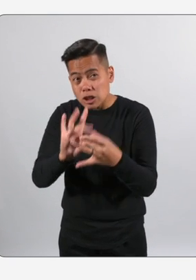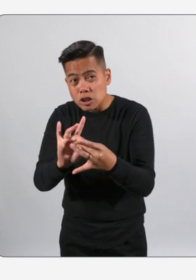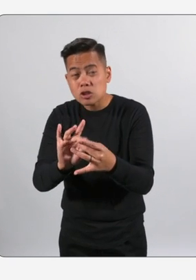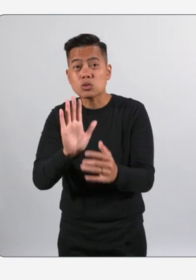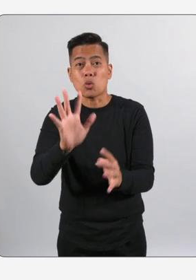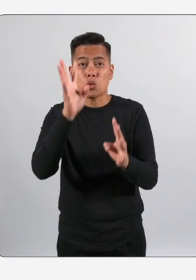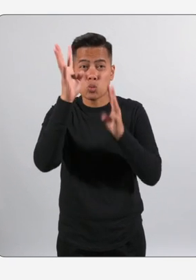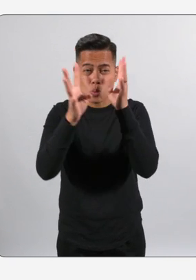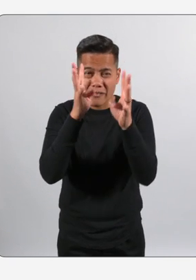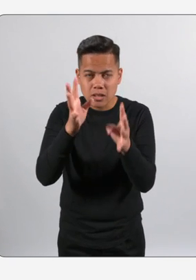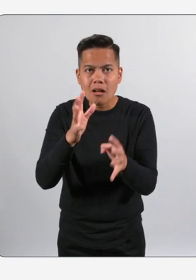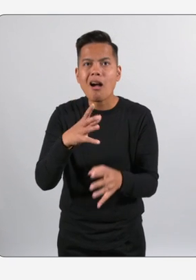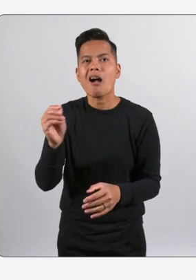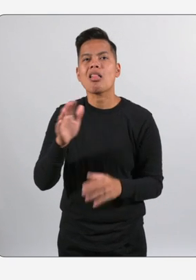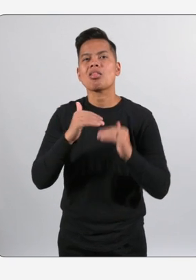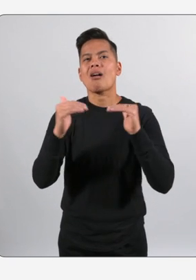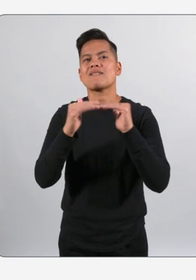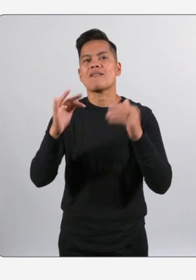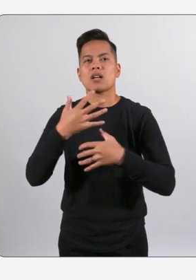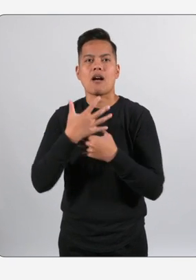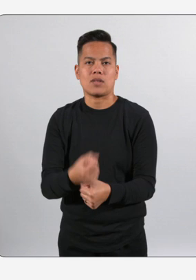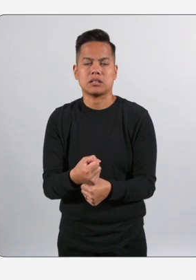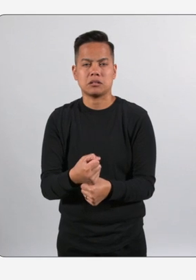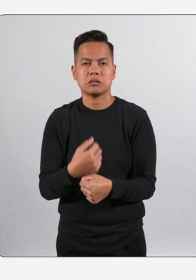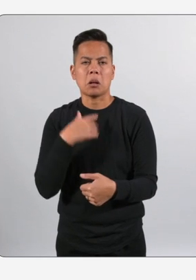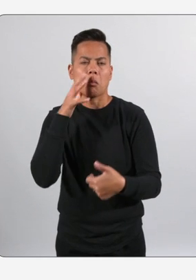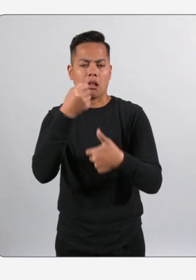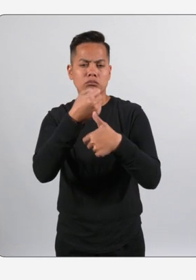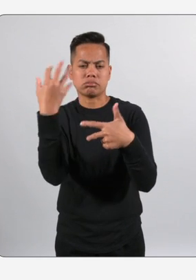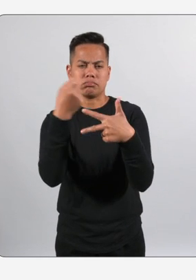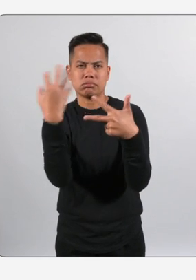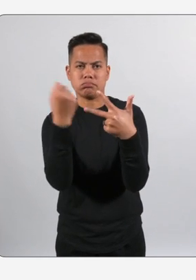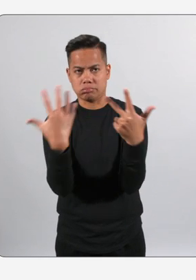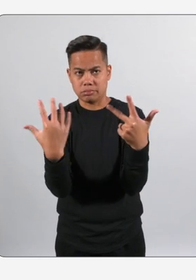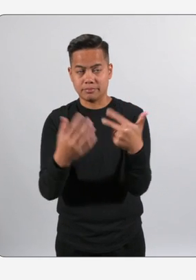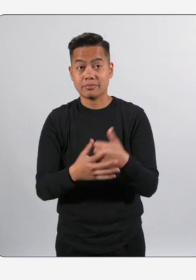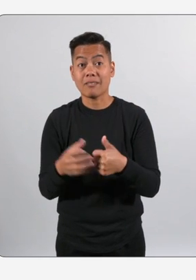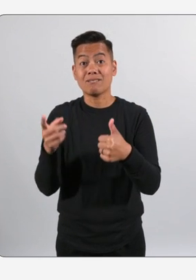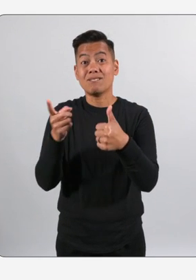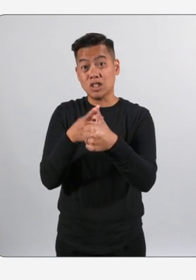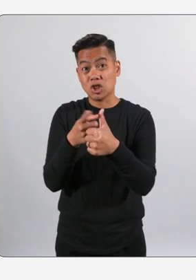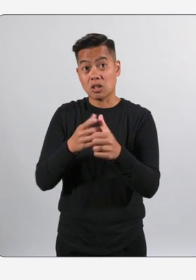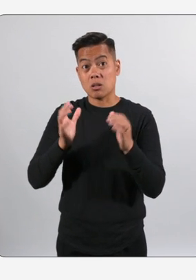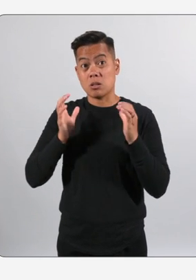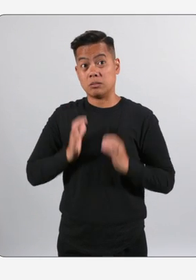I'm going to cover all three in detail. First, customer connections. We are going to share how you